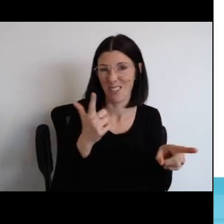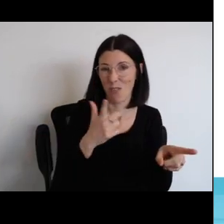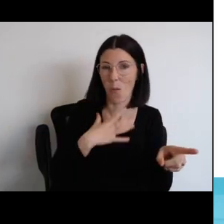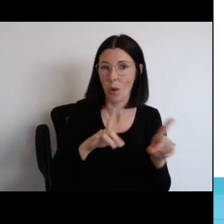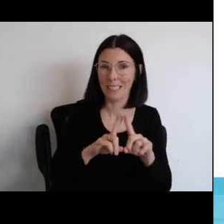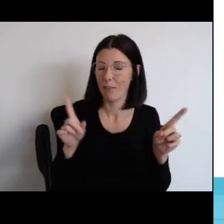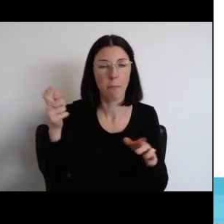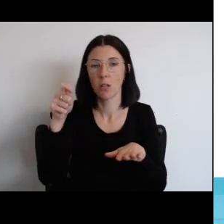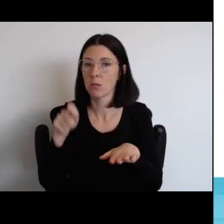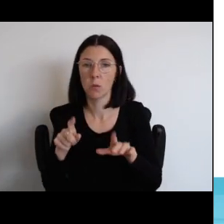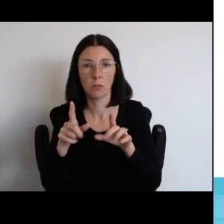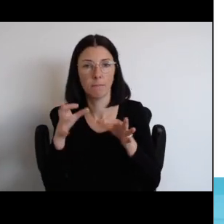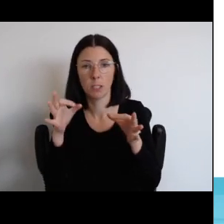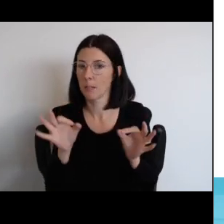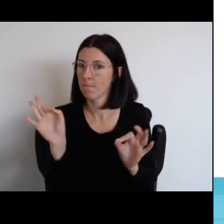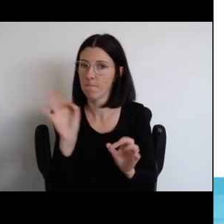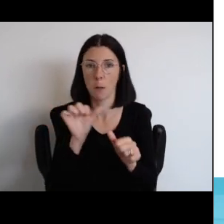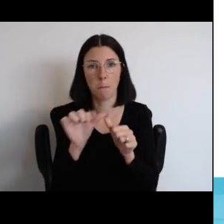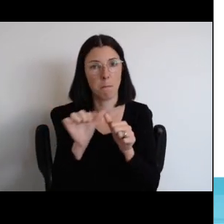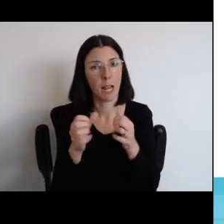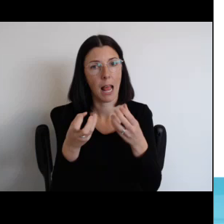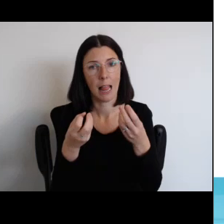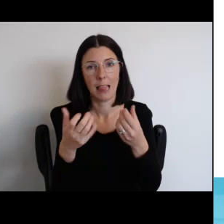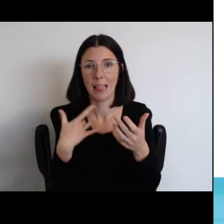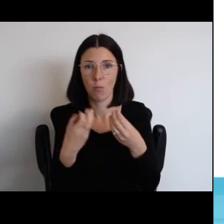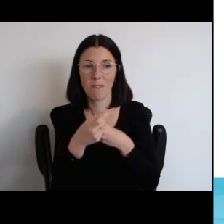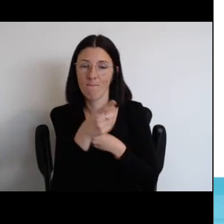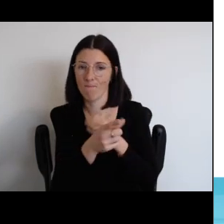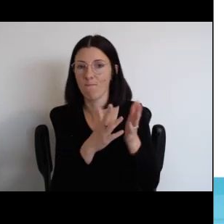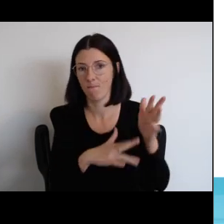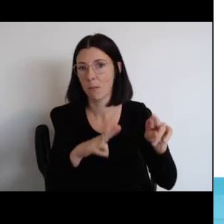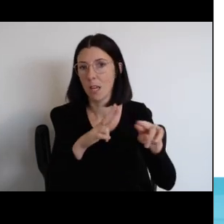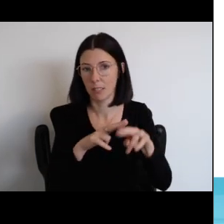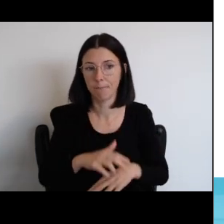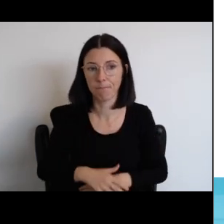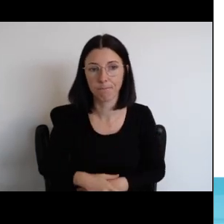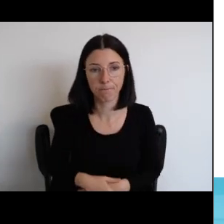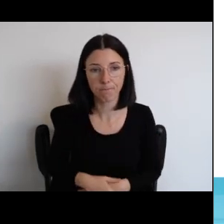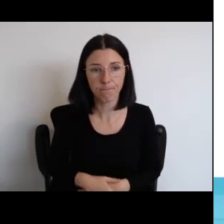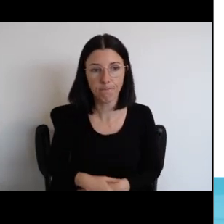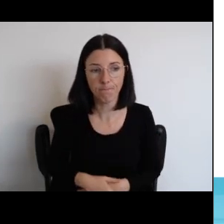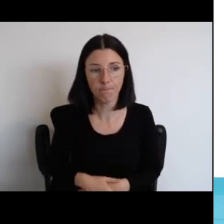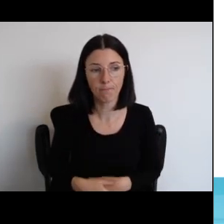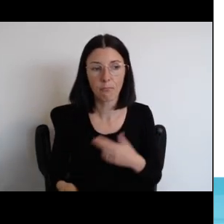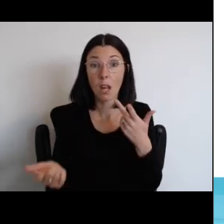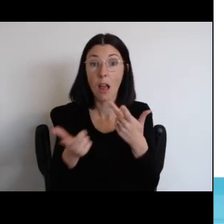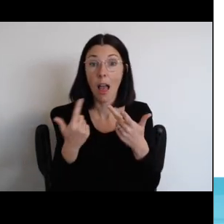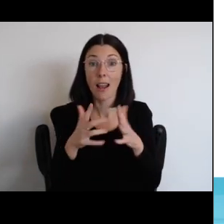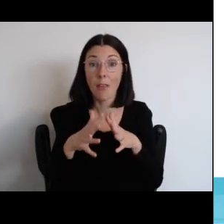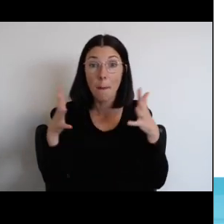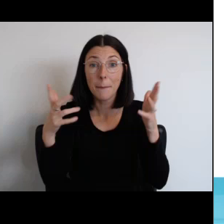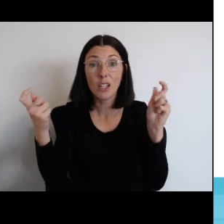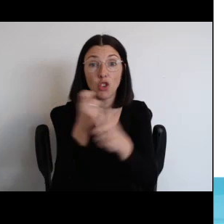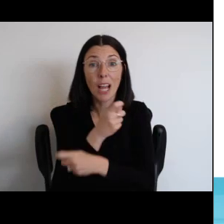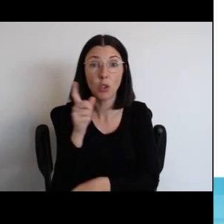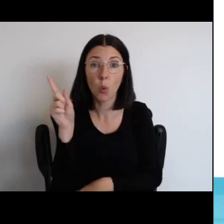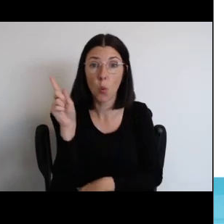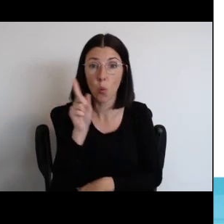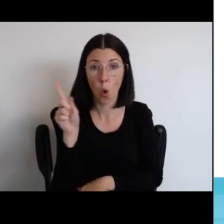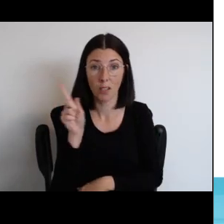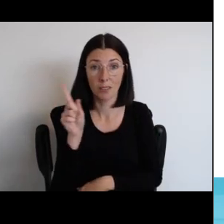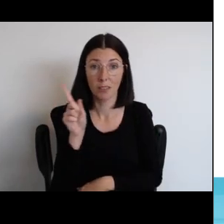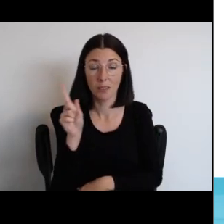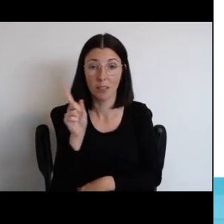old so the other one of the other big changes um in this legislation were around um ICL so